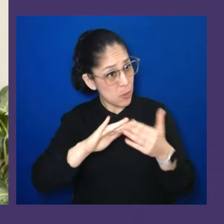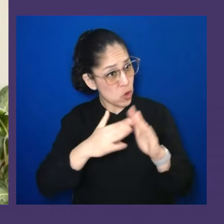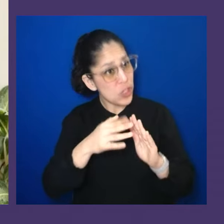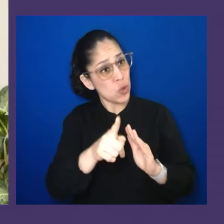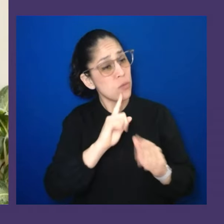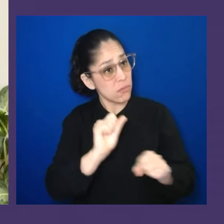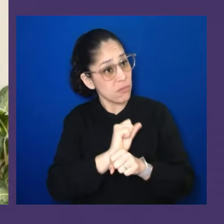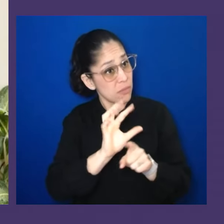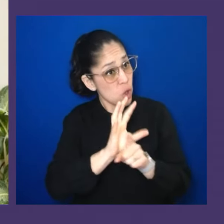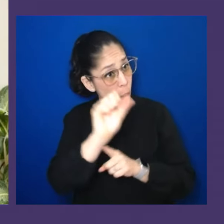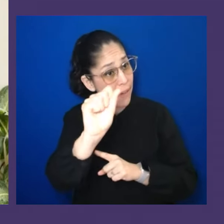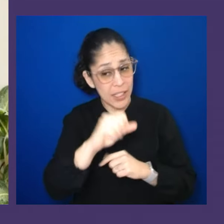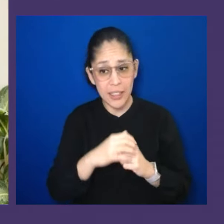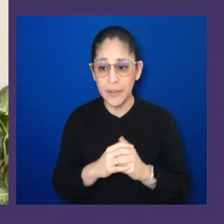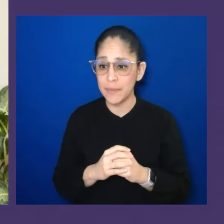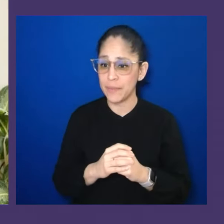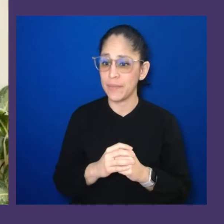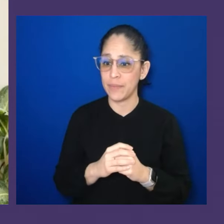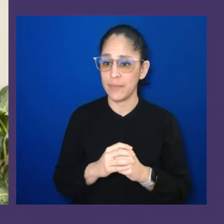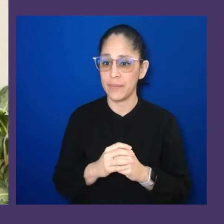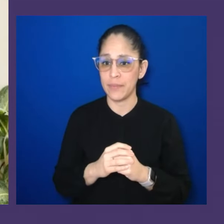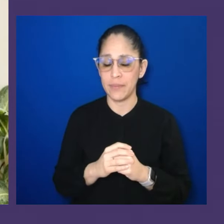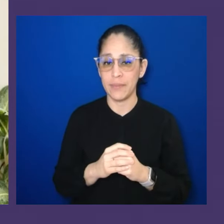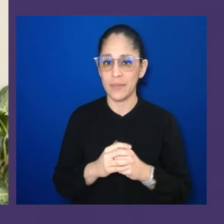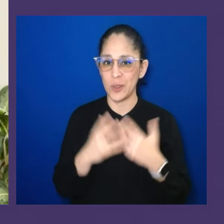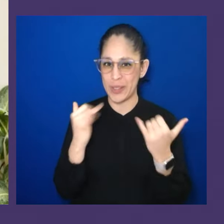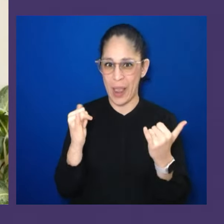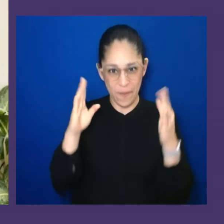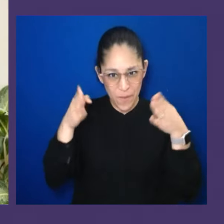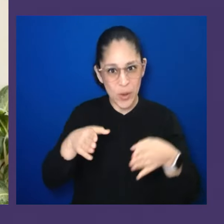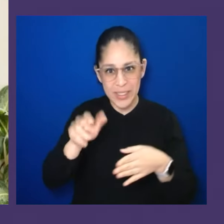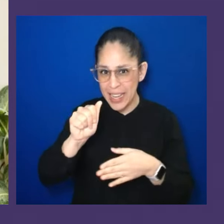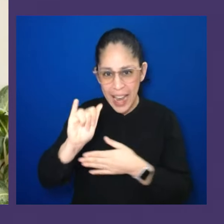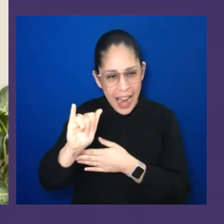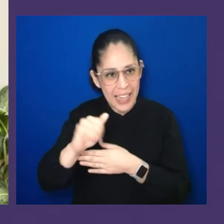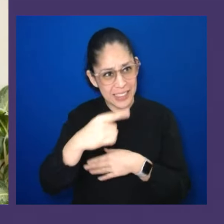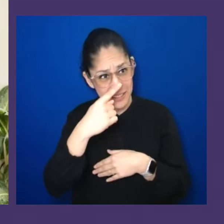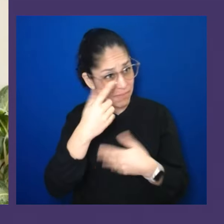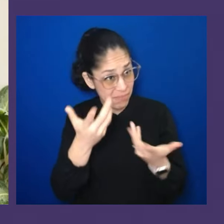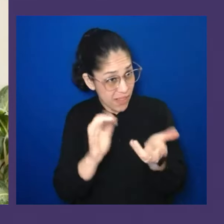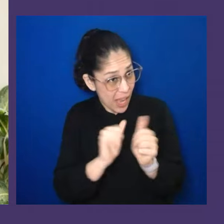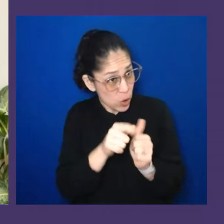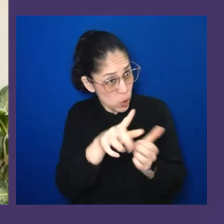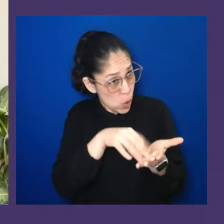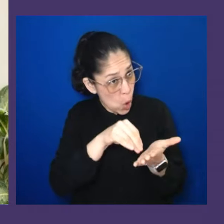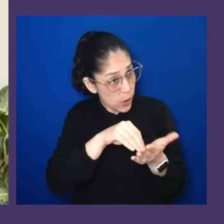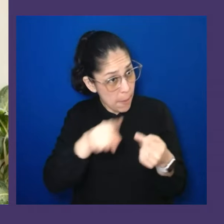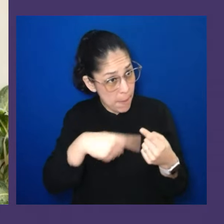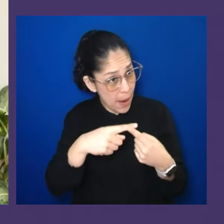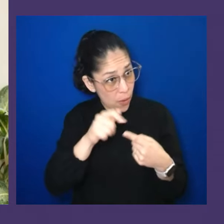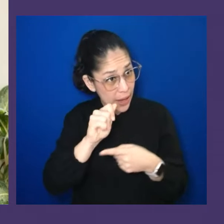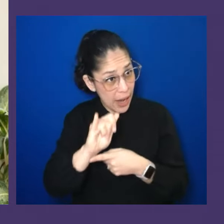Now let's turn our attention to AI. How did you learn about it? Patricio Escobar: Well, like I told you,